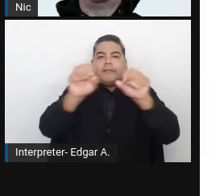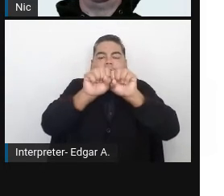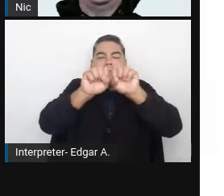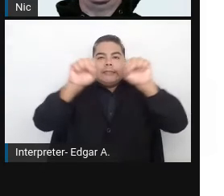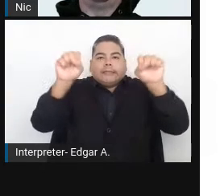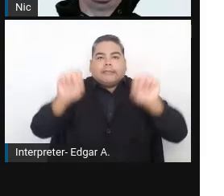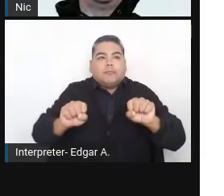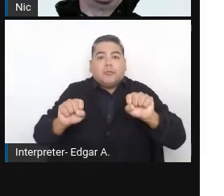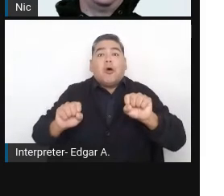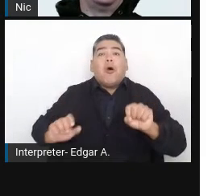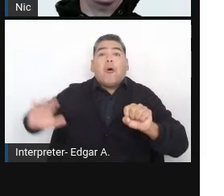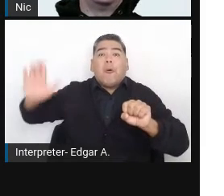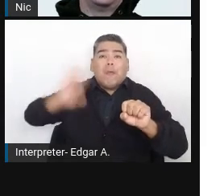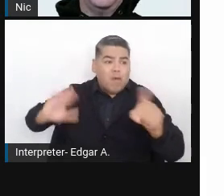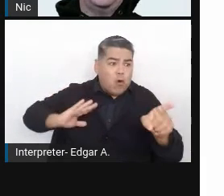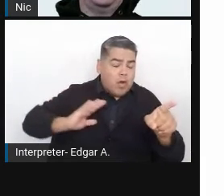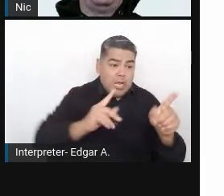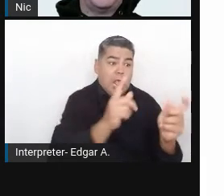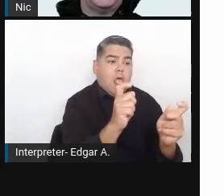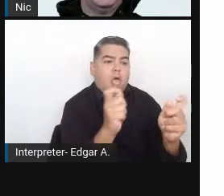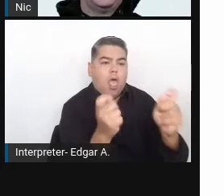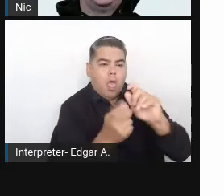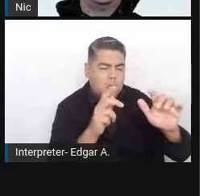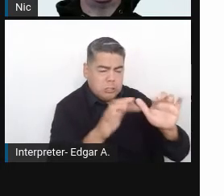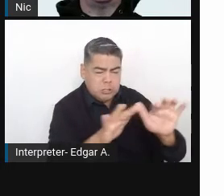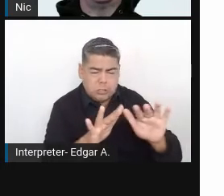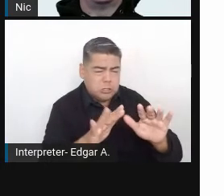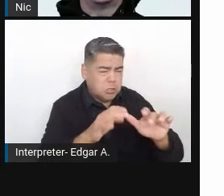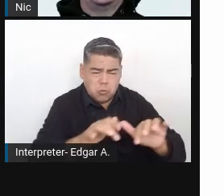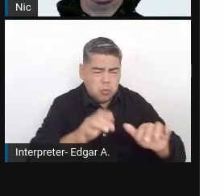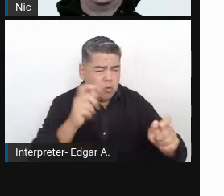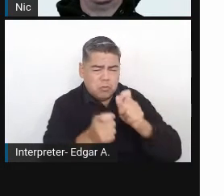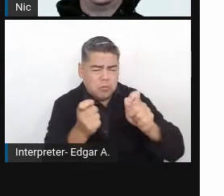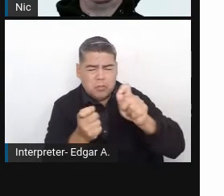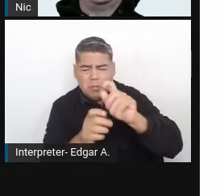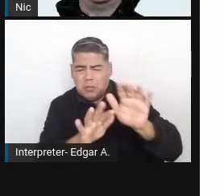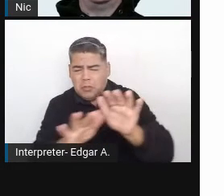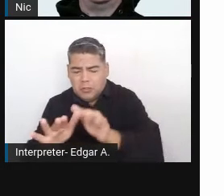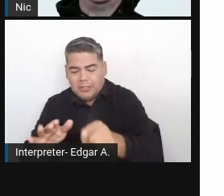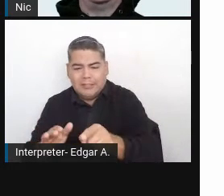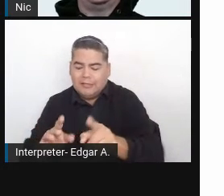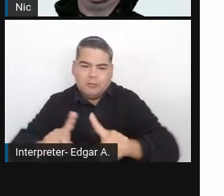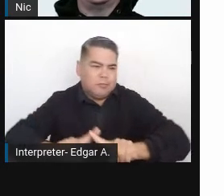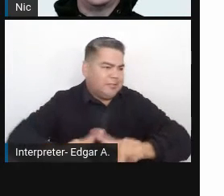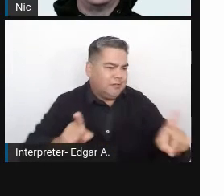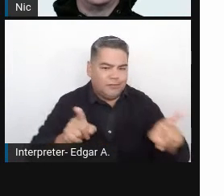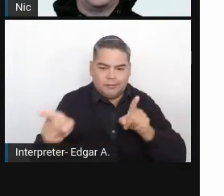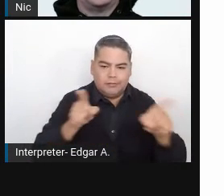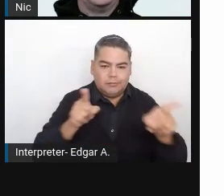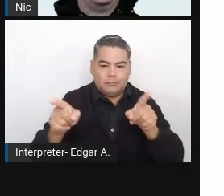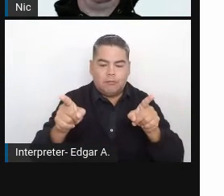to be have been done all over again. Unless, of course, everything would have been put into Sensei,